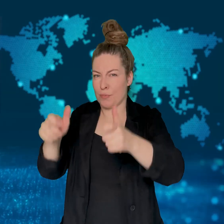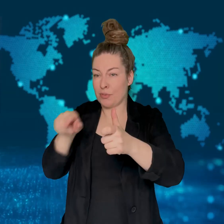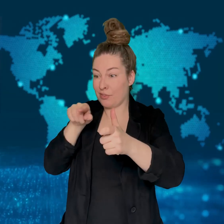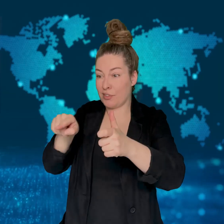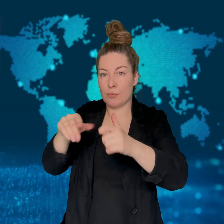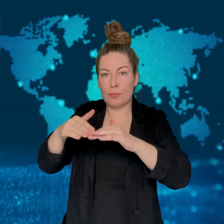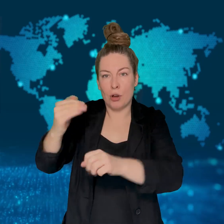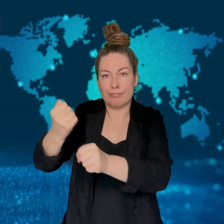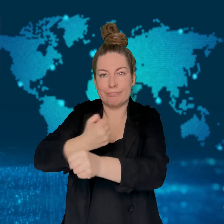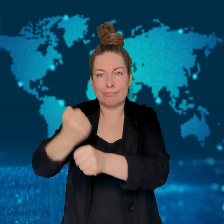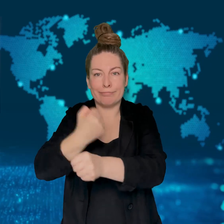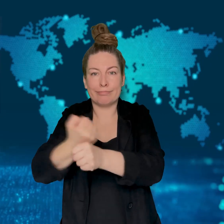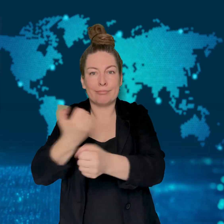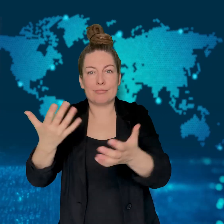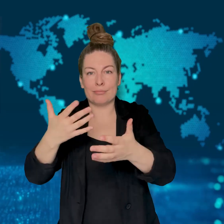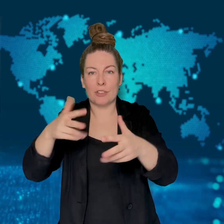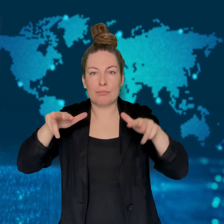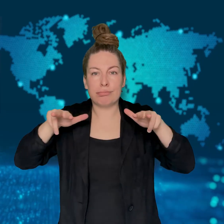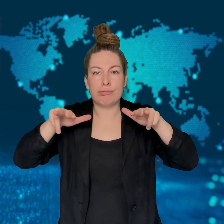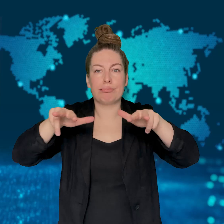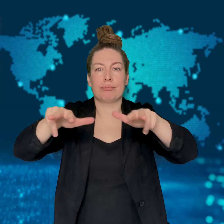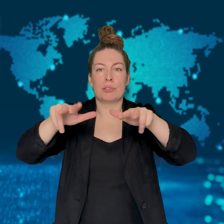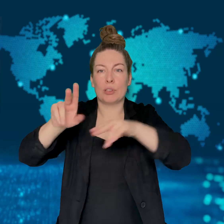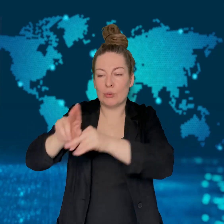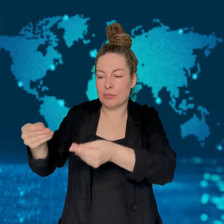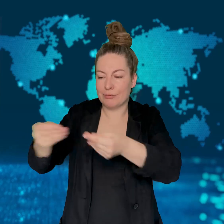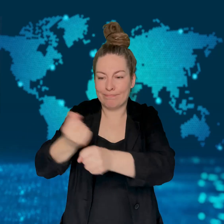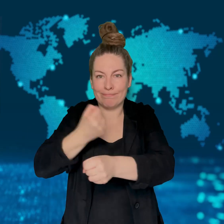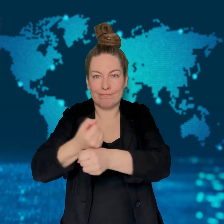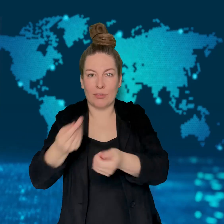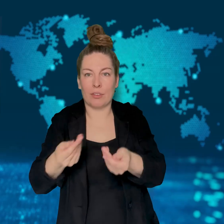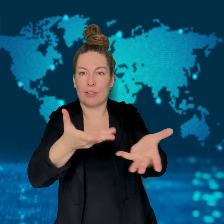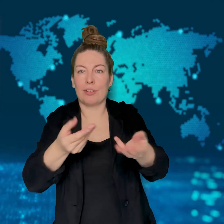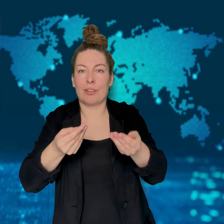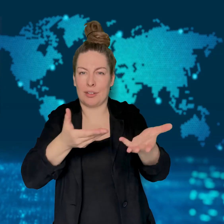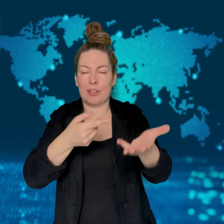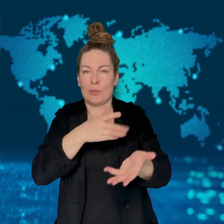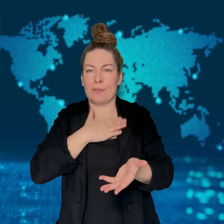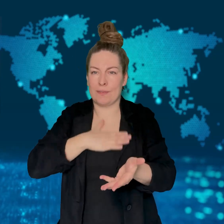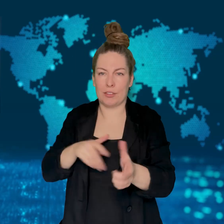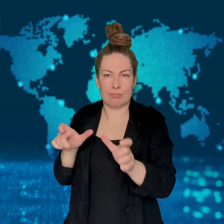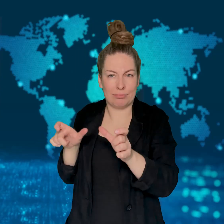in their attack.